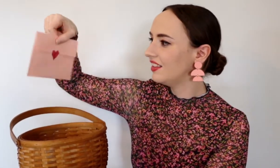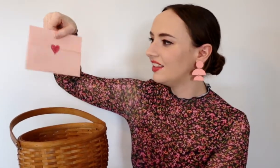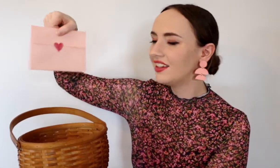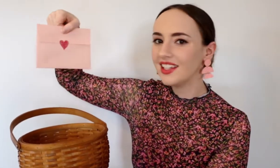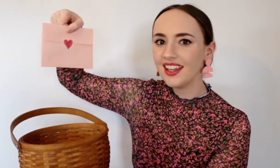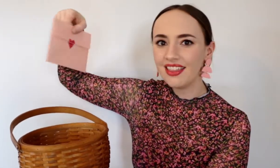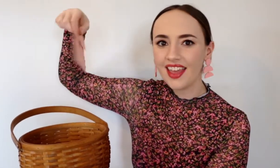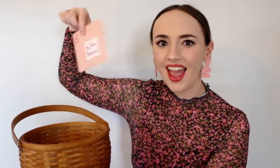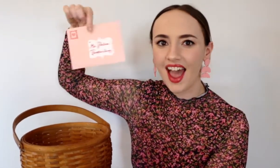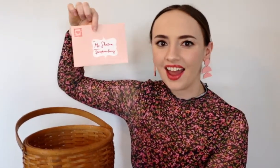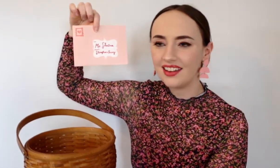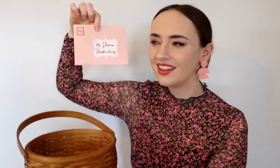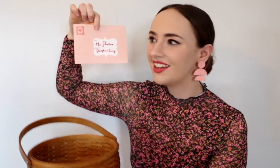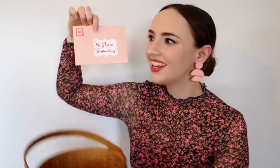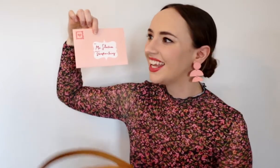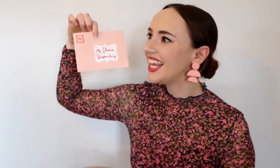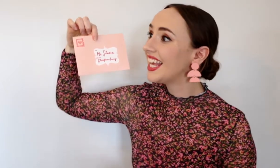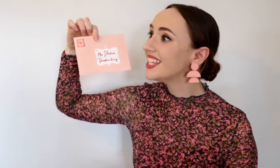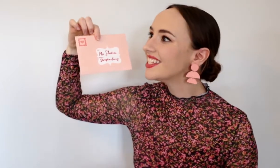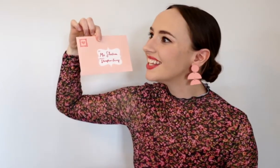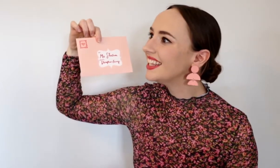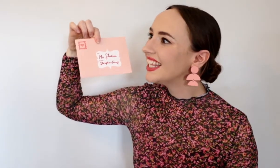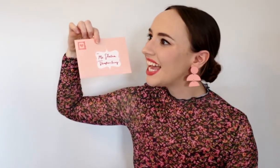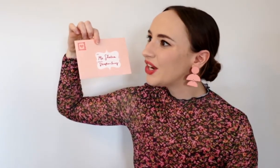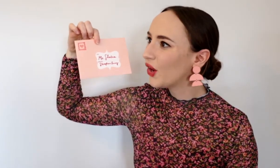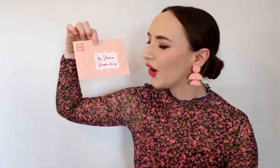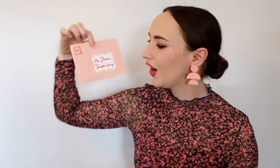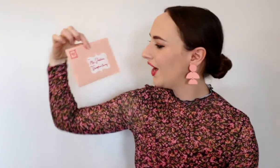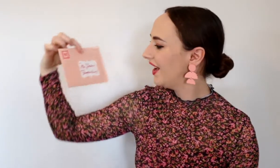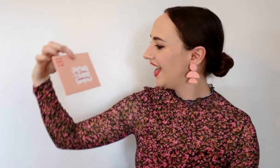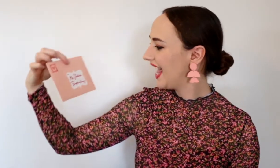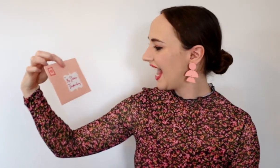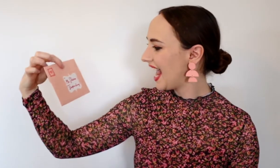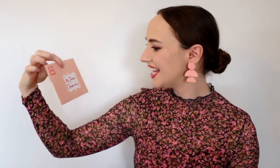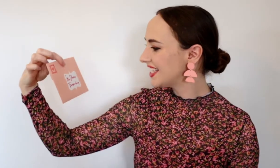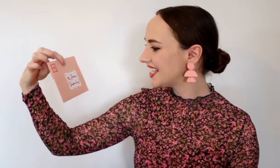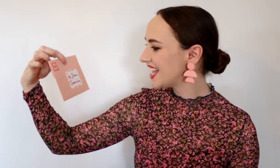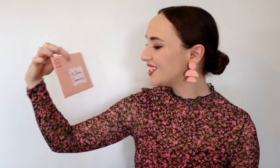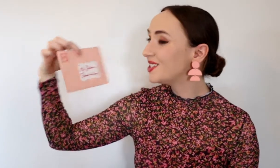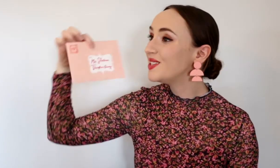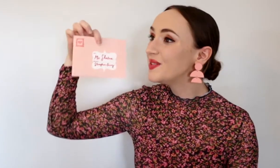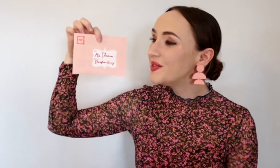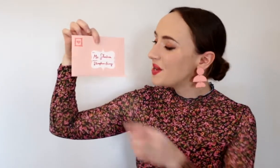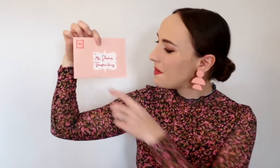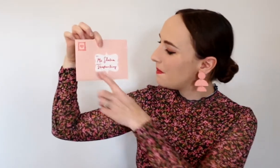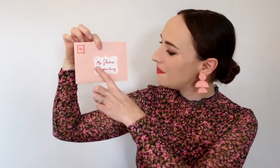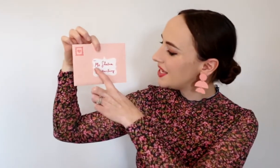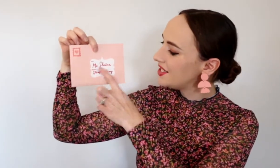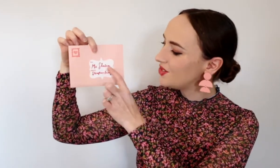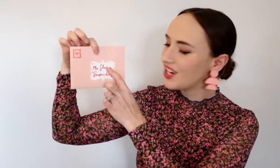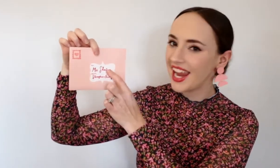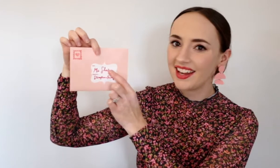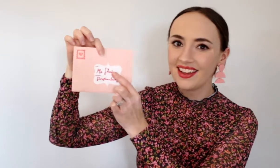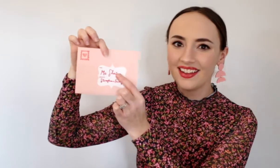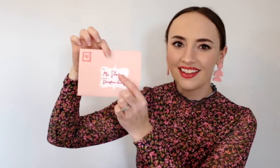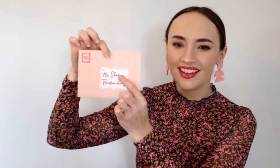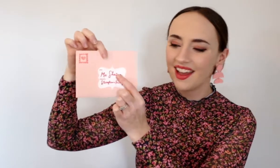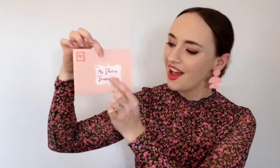Look at that! It's a letter and it says: To: Ms. Shaina